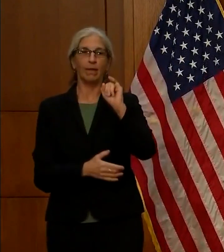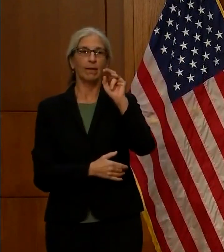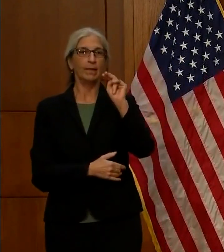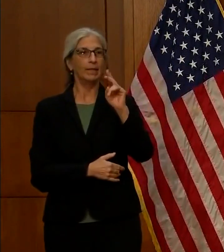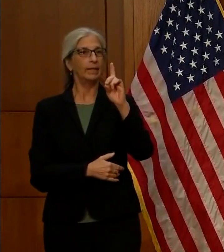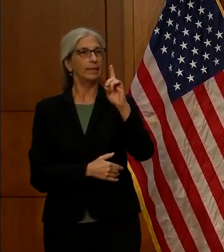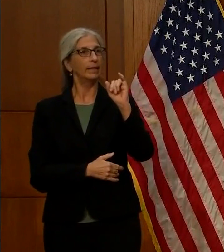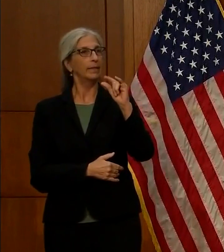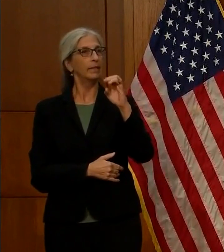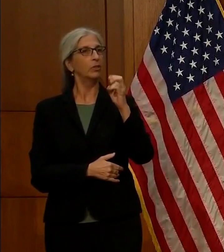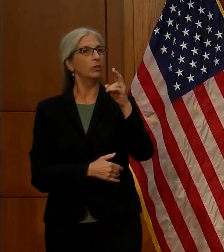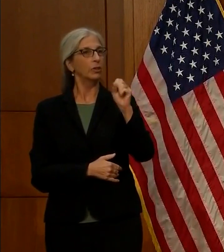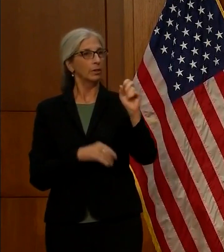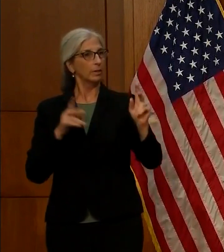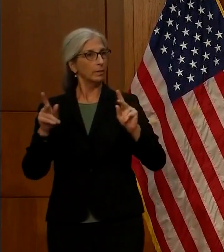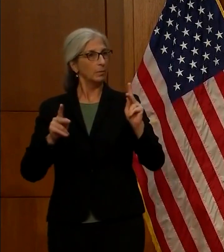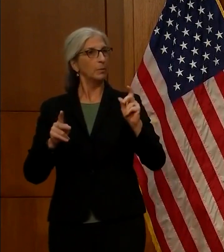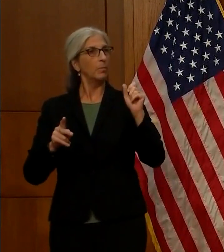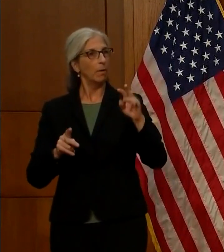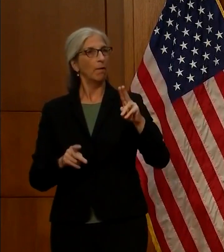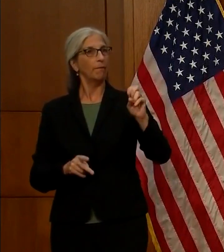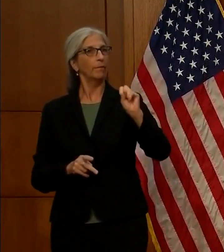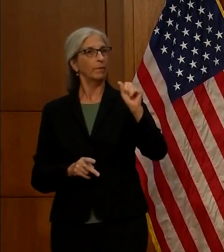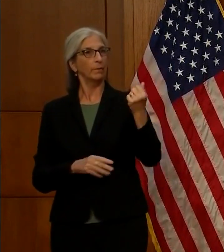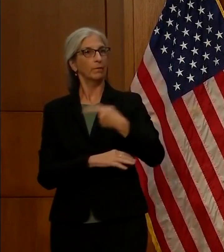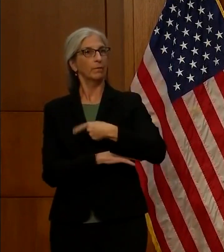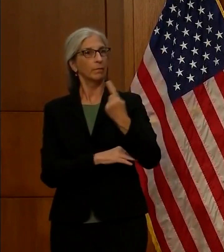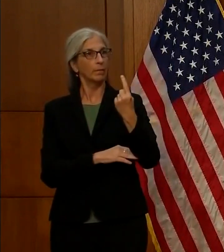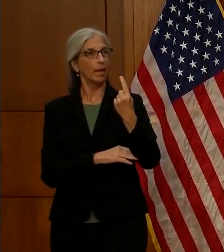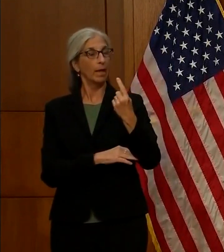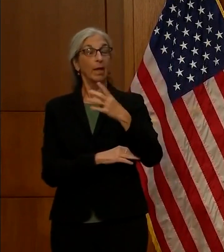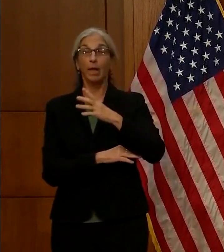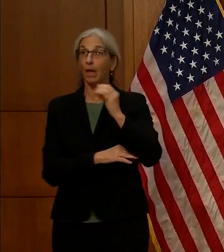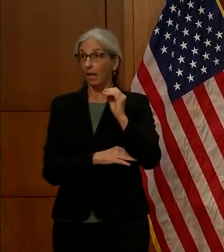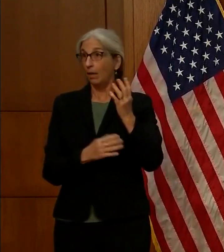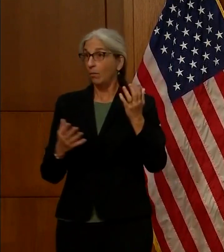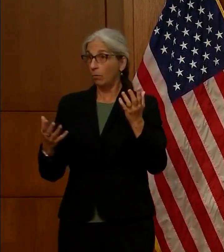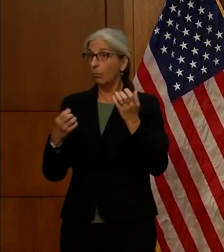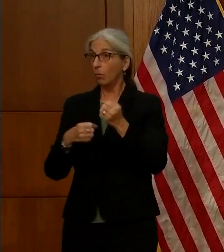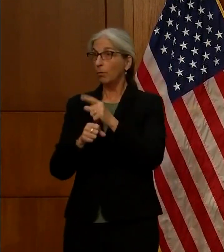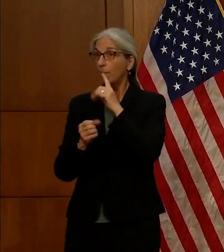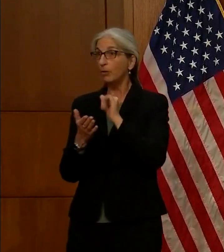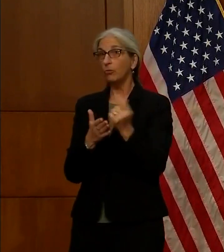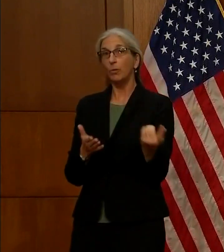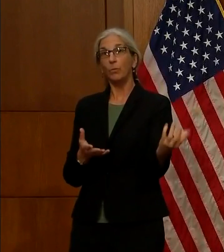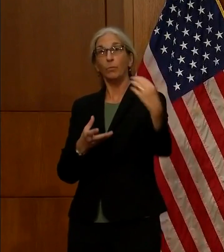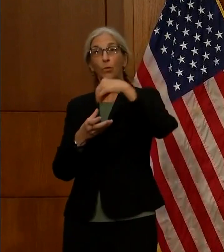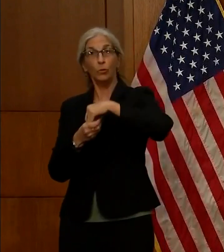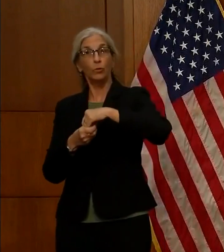MAKE IT INDIGENOUS. PEOPLE OF THIS COUNTRY TODAY- AND THAT IS